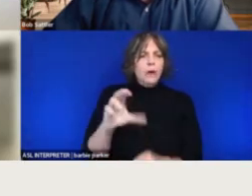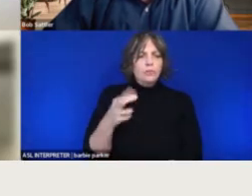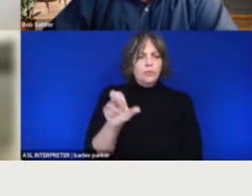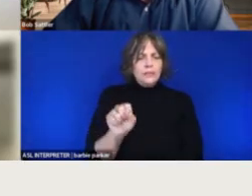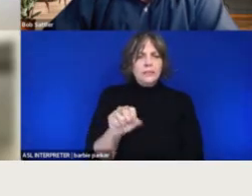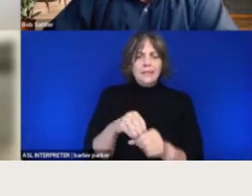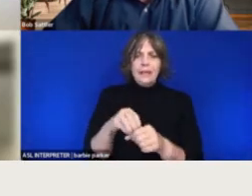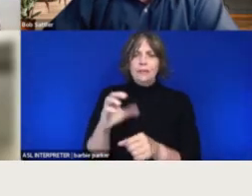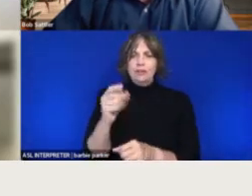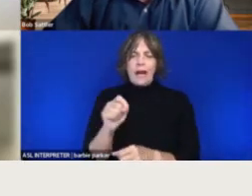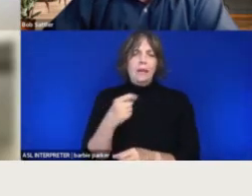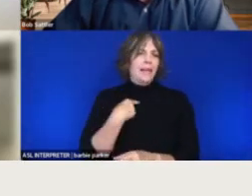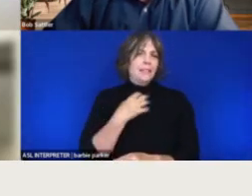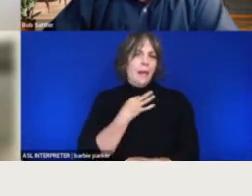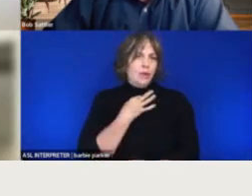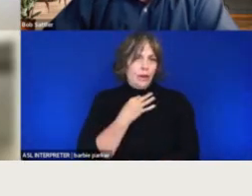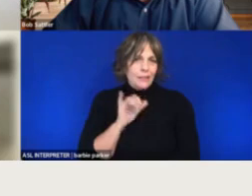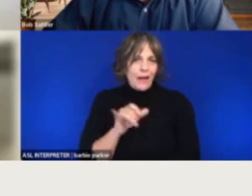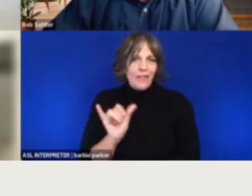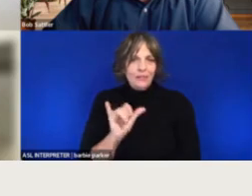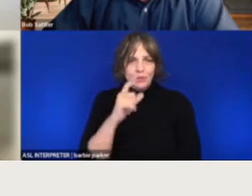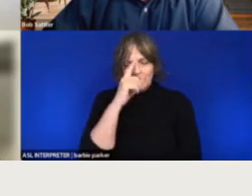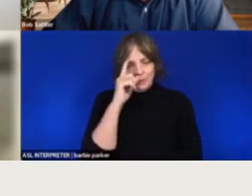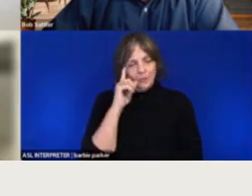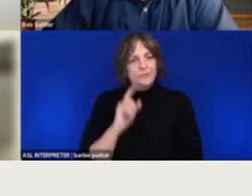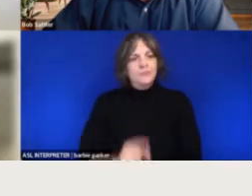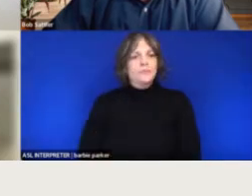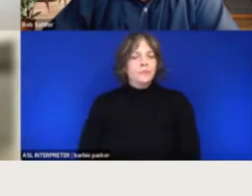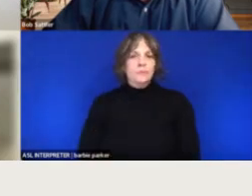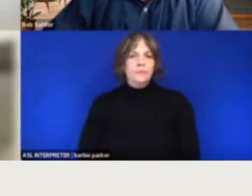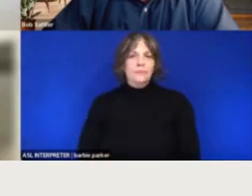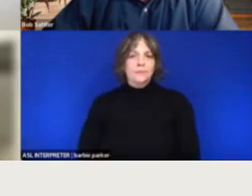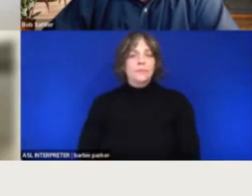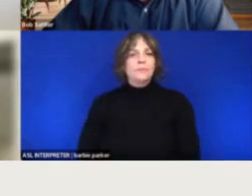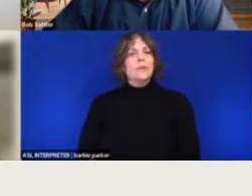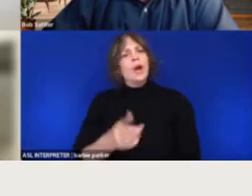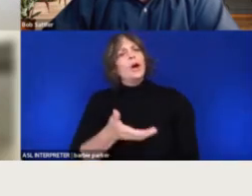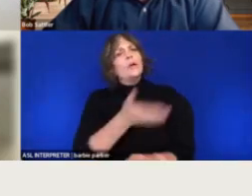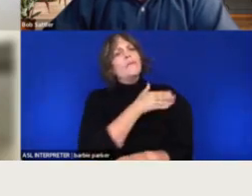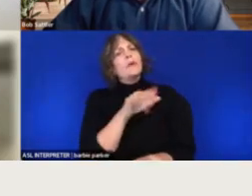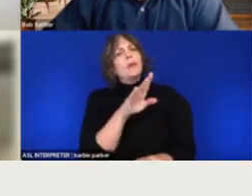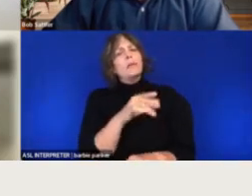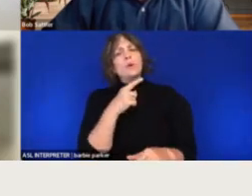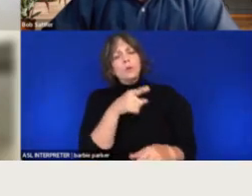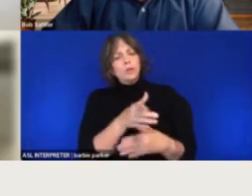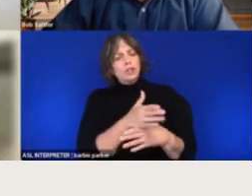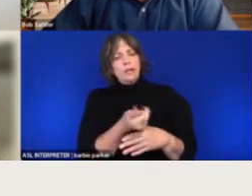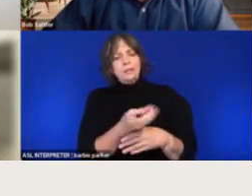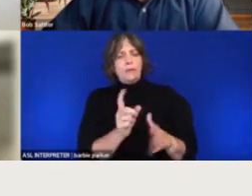because I was curious about this too. So earlier, Bob, you had shared a couple of examples of